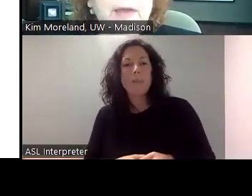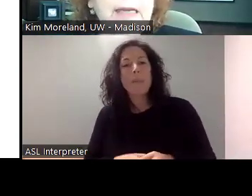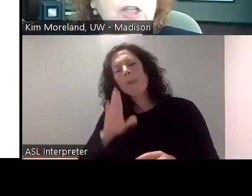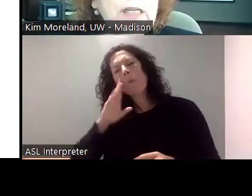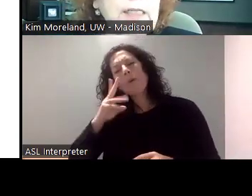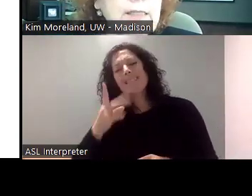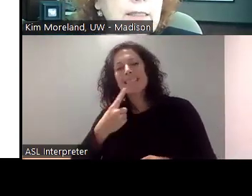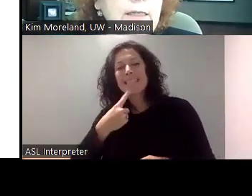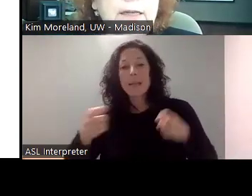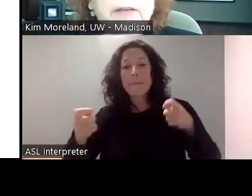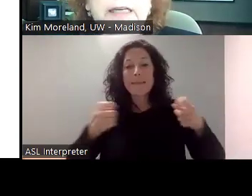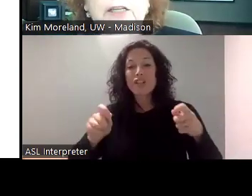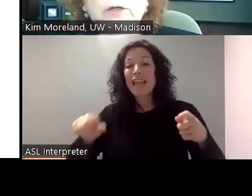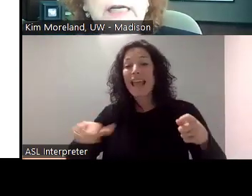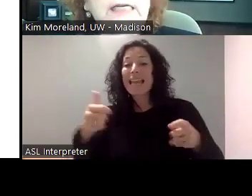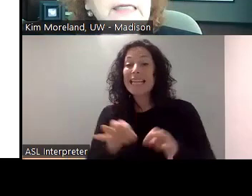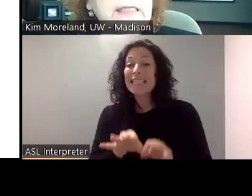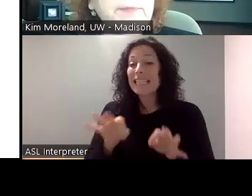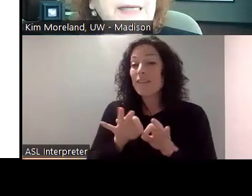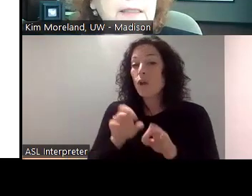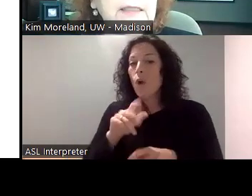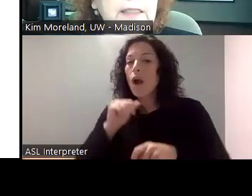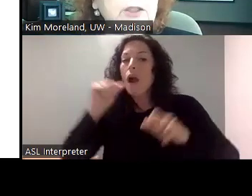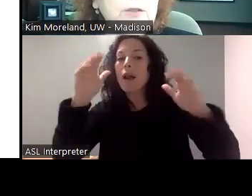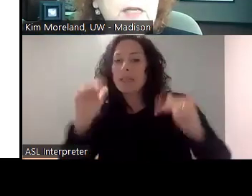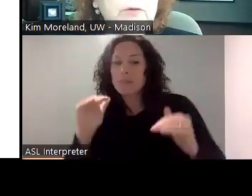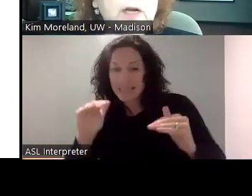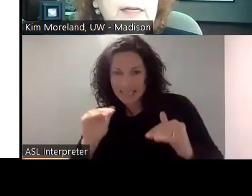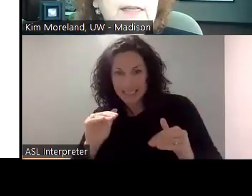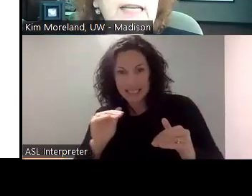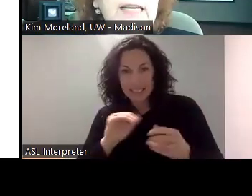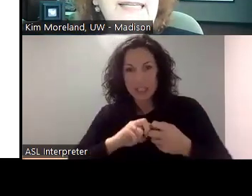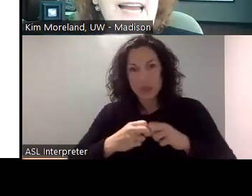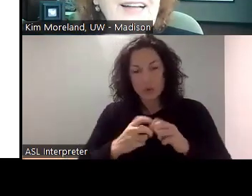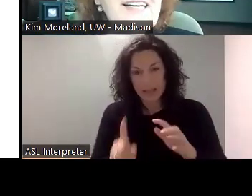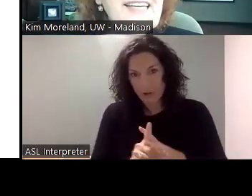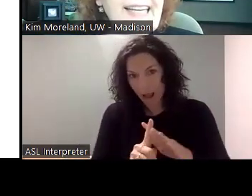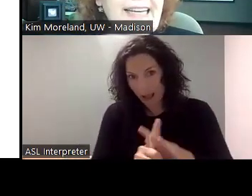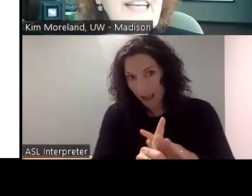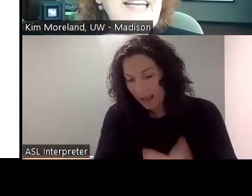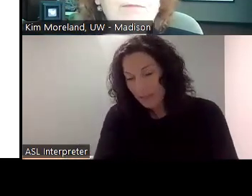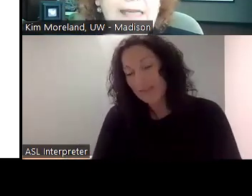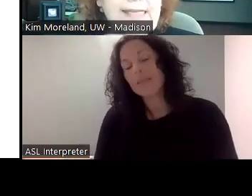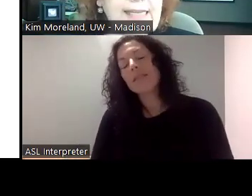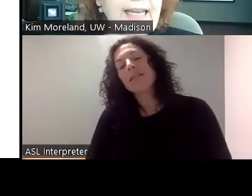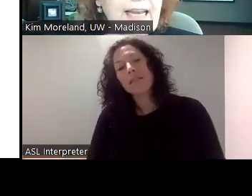"Manage any significant or unexpected issues that arise." Now, Geeta and Missy